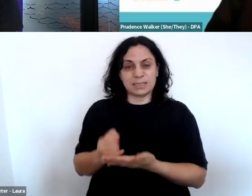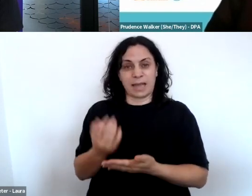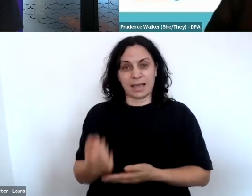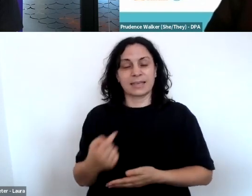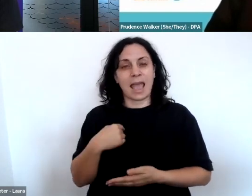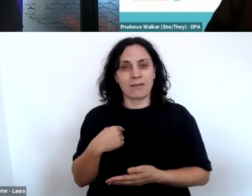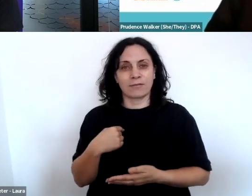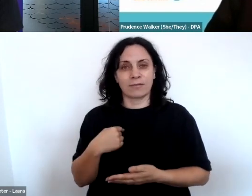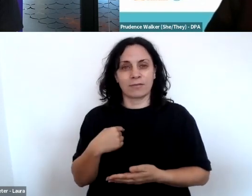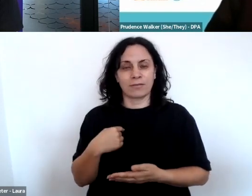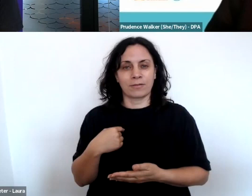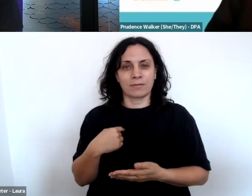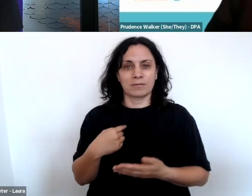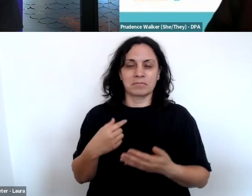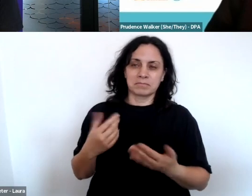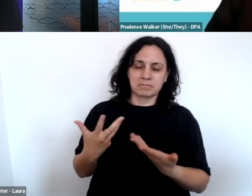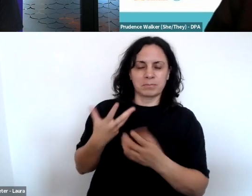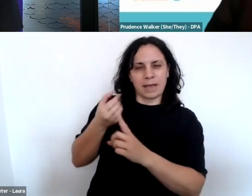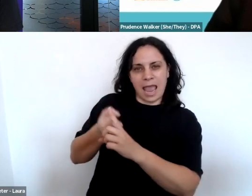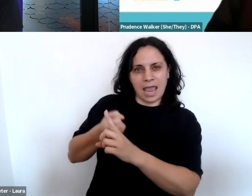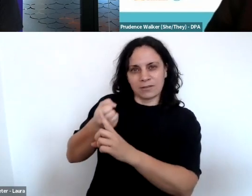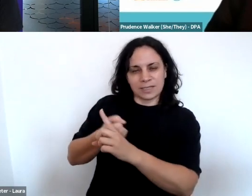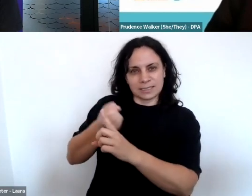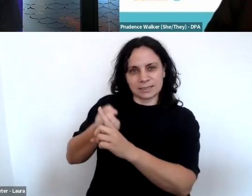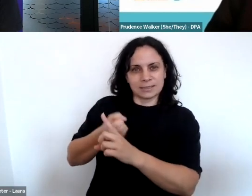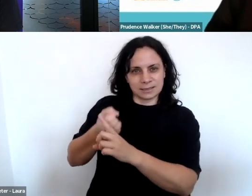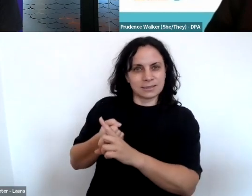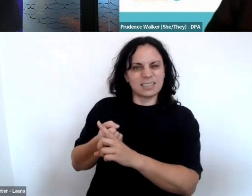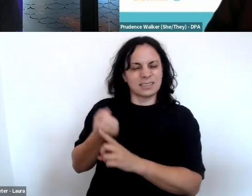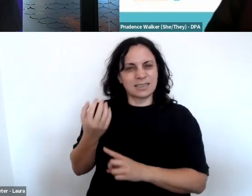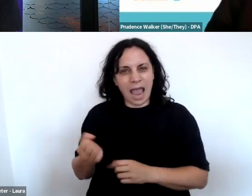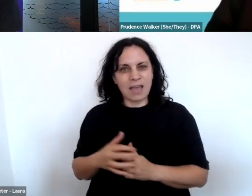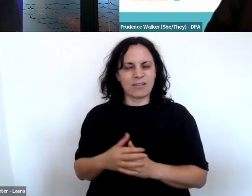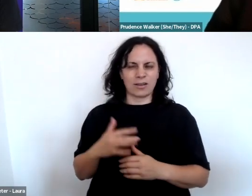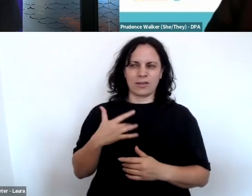gave me a really deep appreciation of the lack of trust, frustration, pain, hurt,